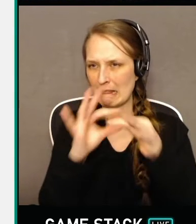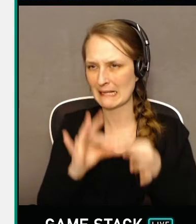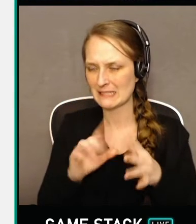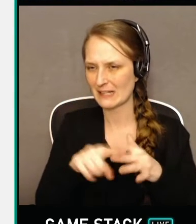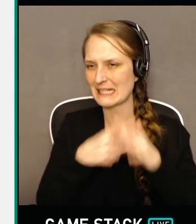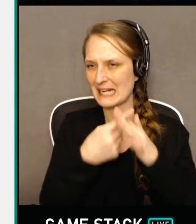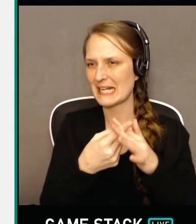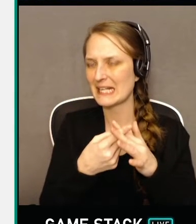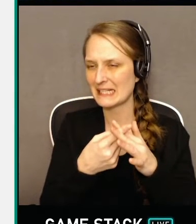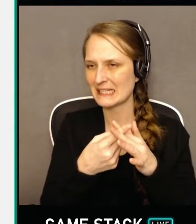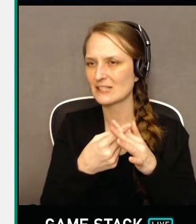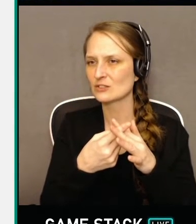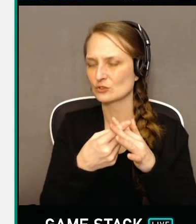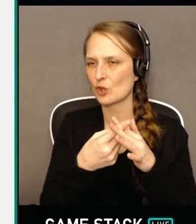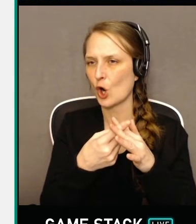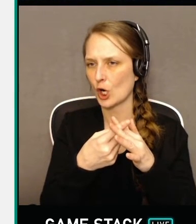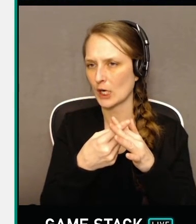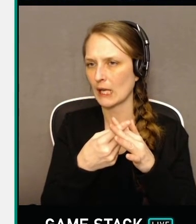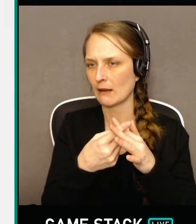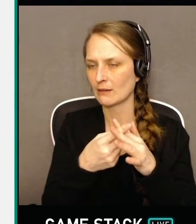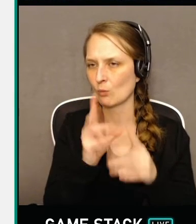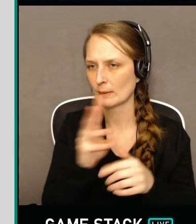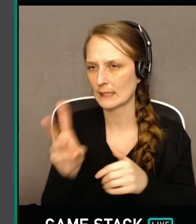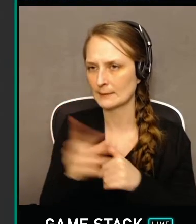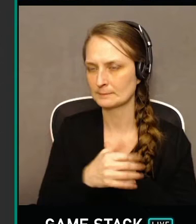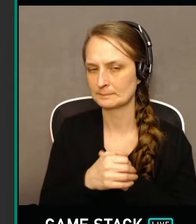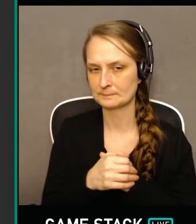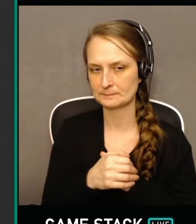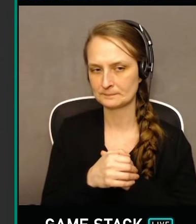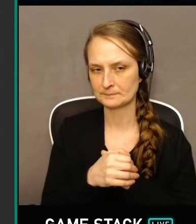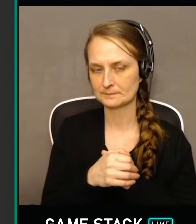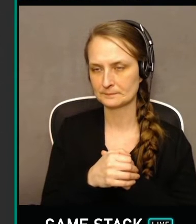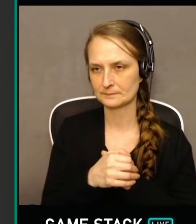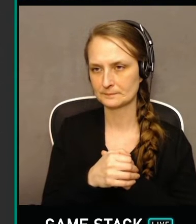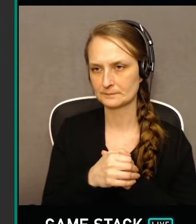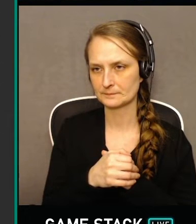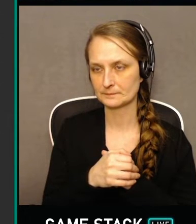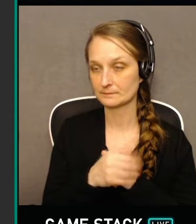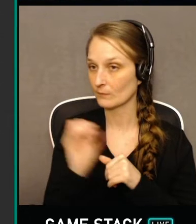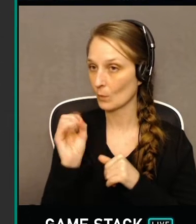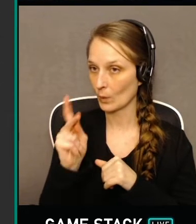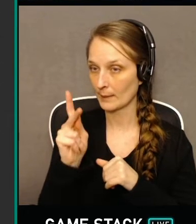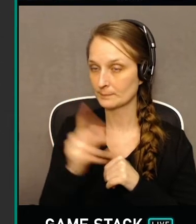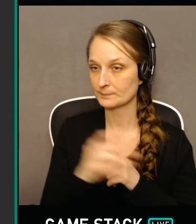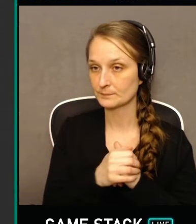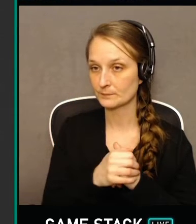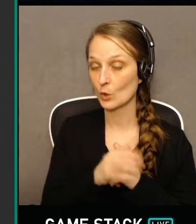Go to AKA dot MS Slash DirectX 12 Agility. OK, so your machine is set up,